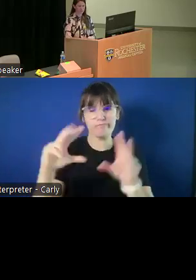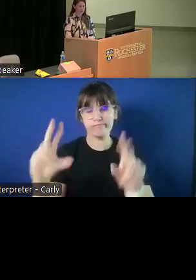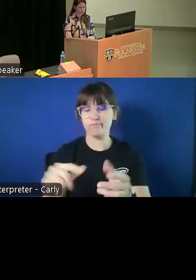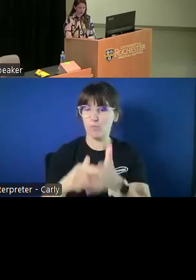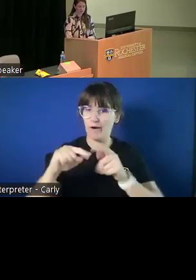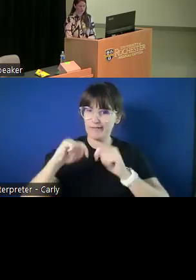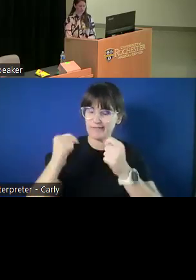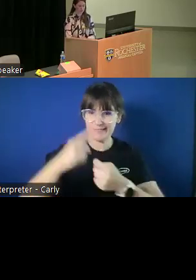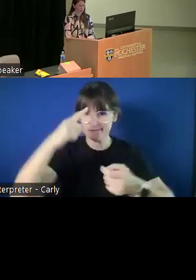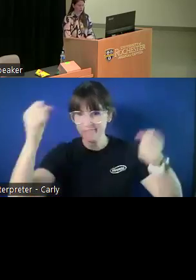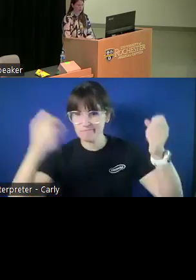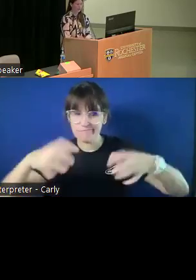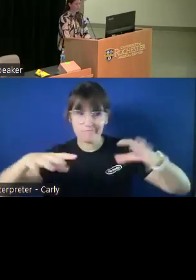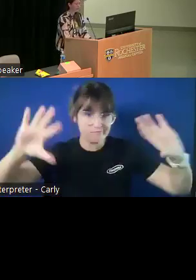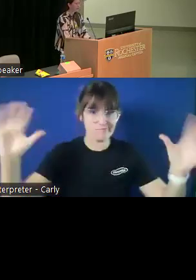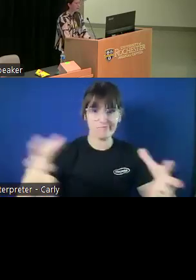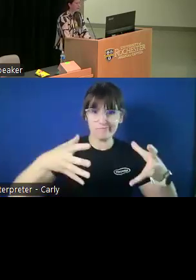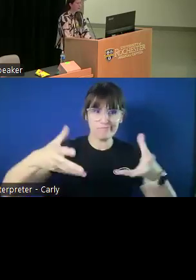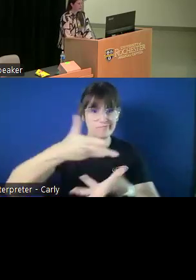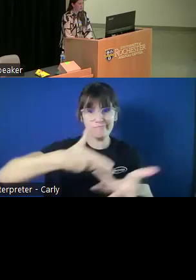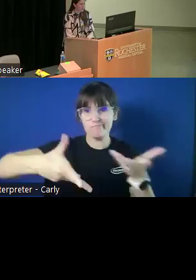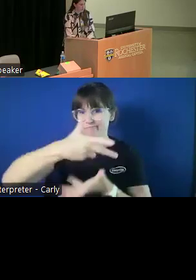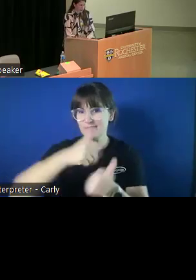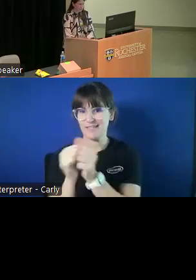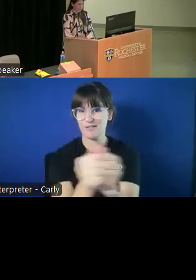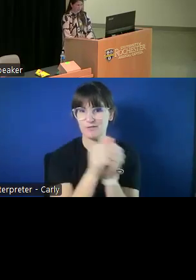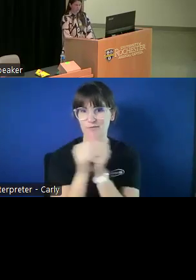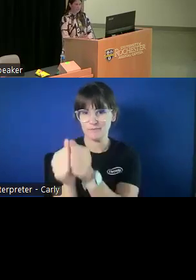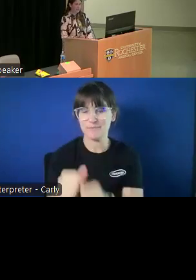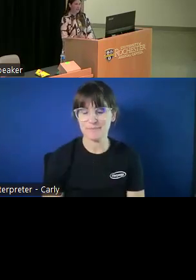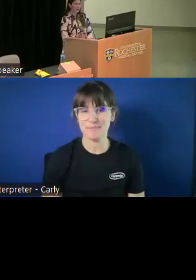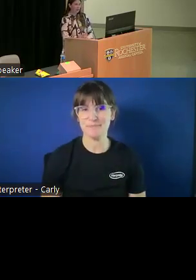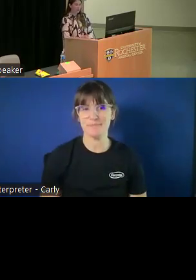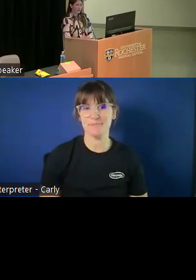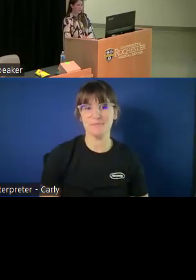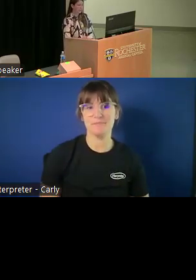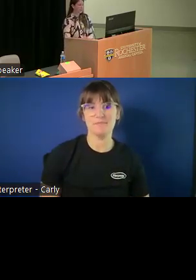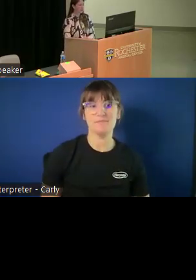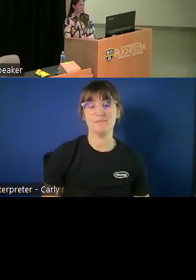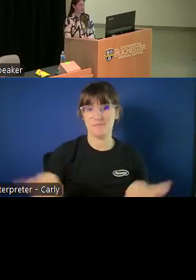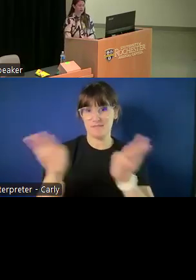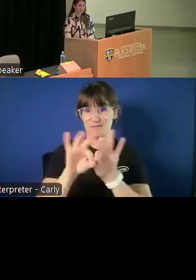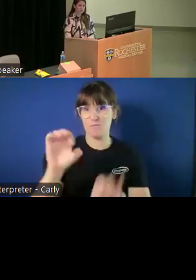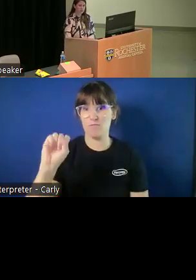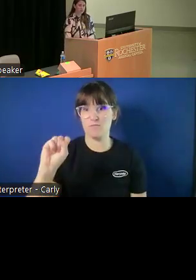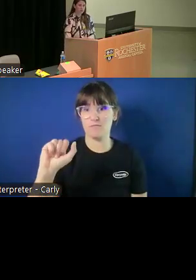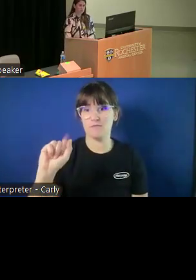doing so much amazing work all the time but we have key stakeholders that I've um shared the